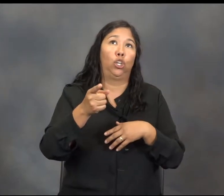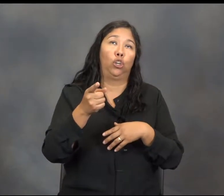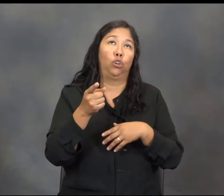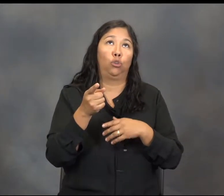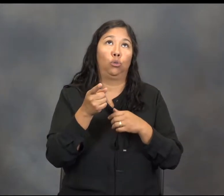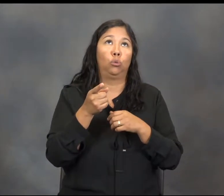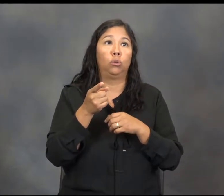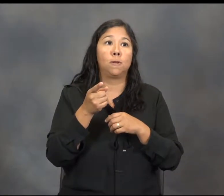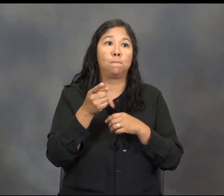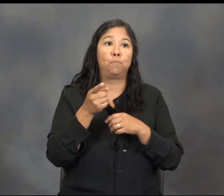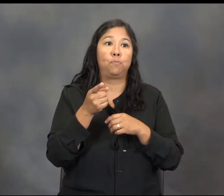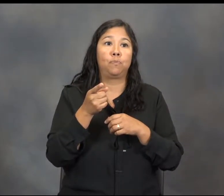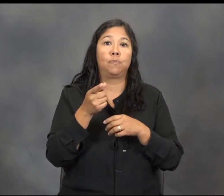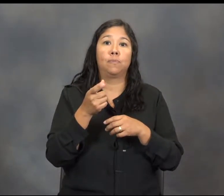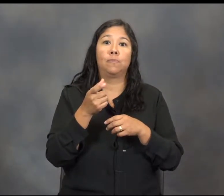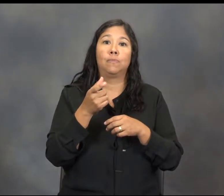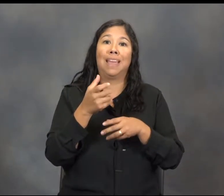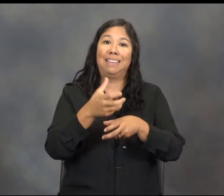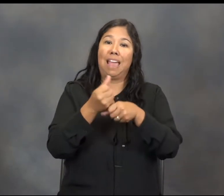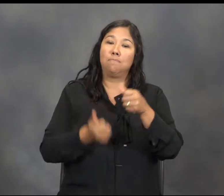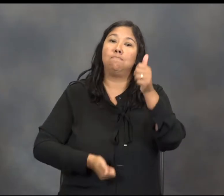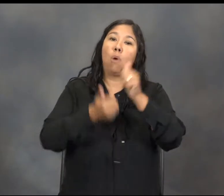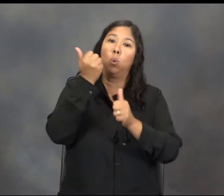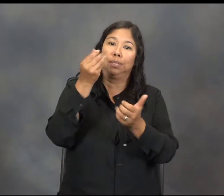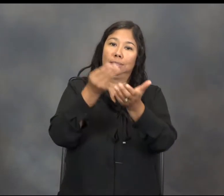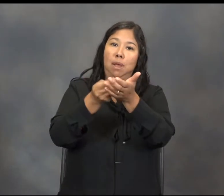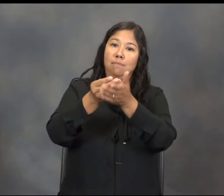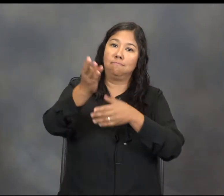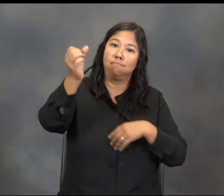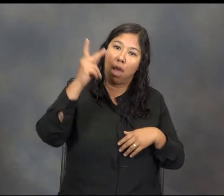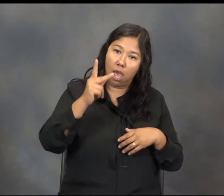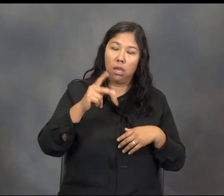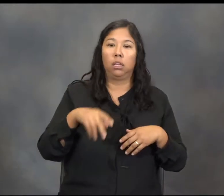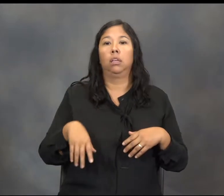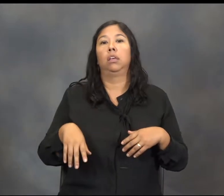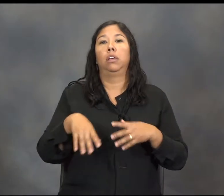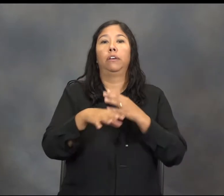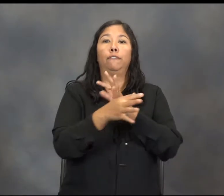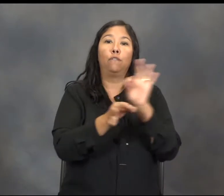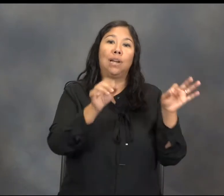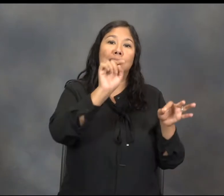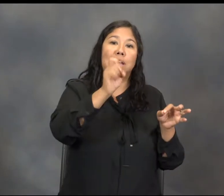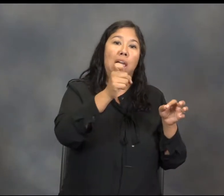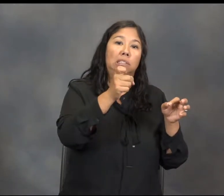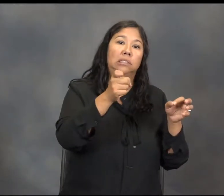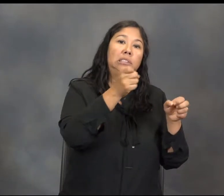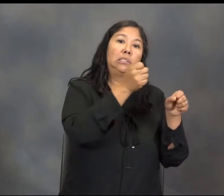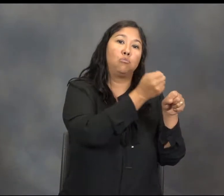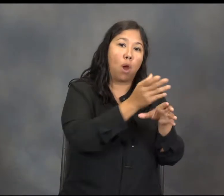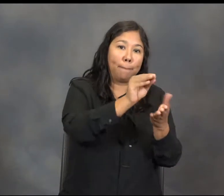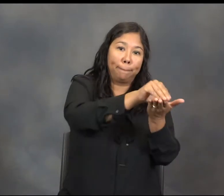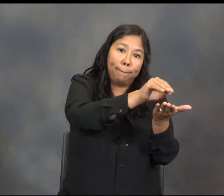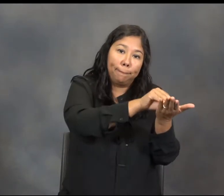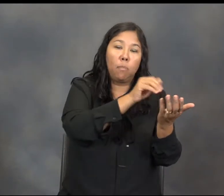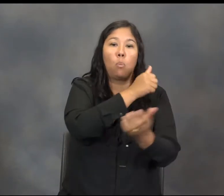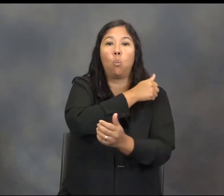For maximum benefit. You can combine free tax prep with employment counseling